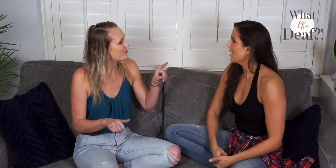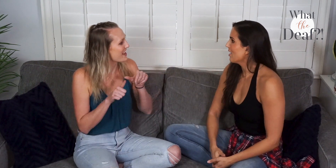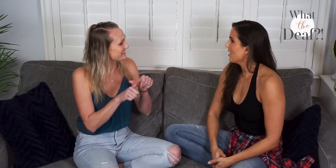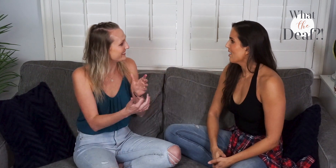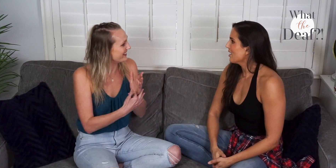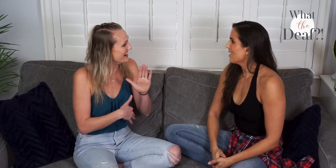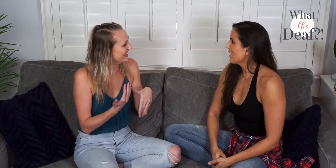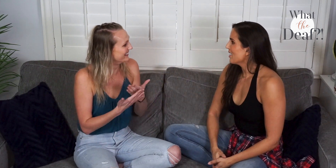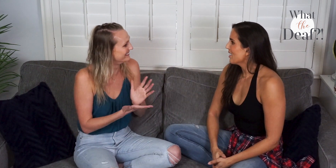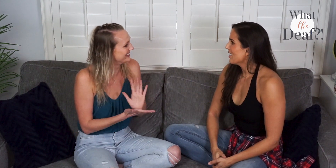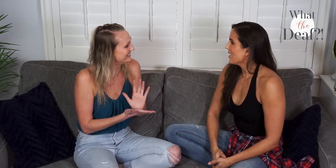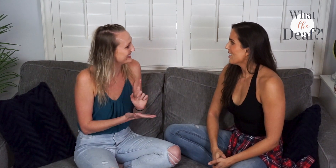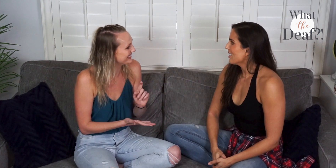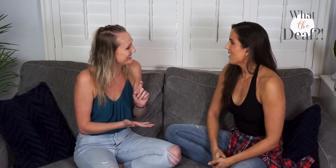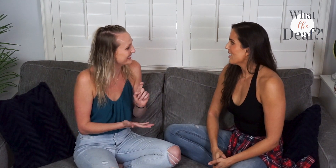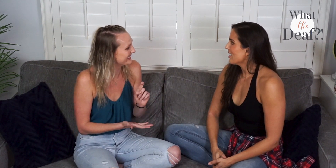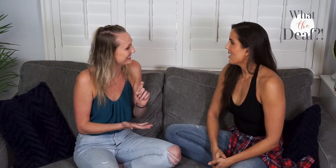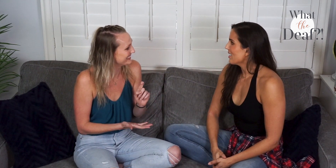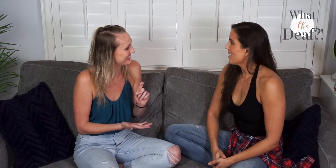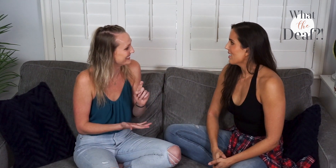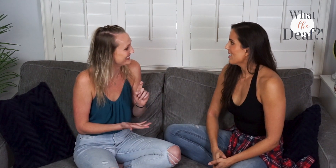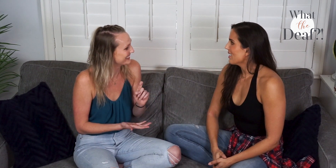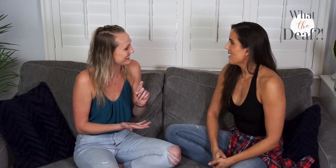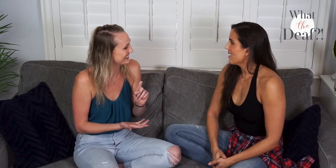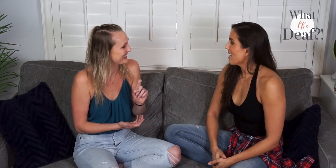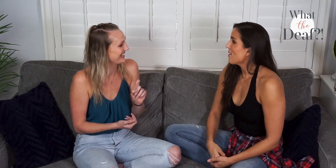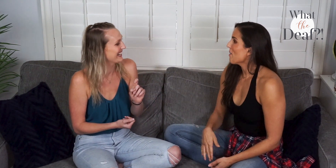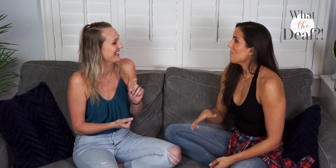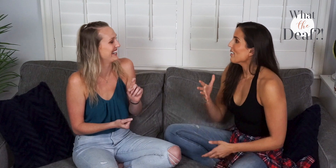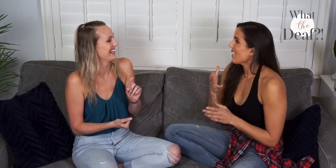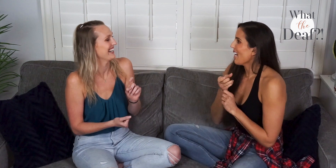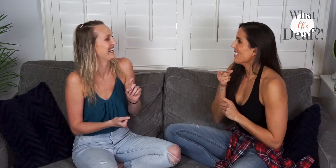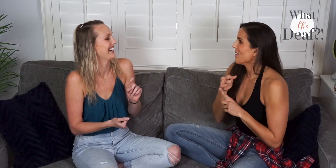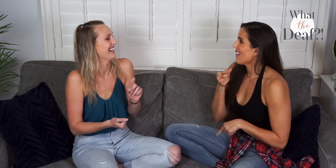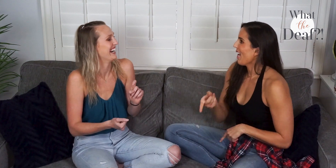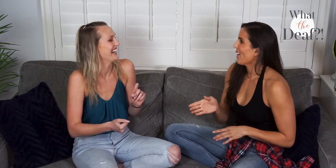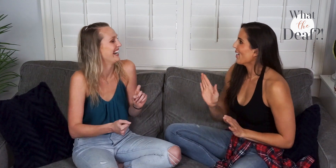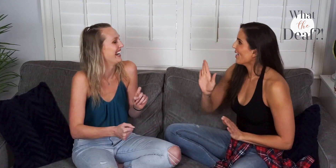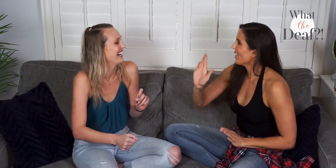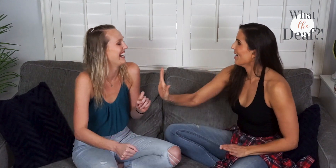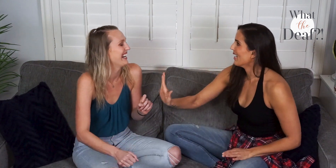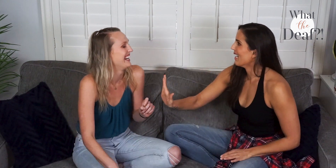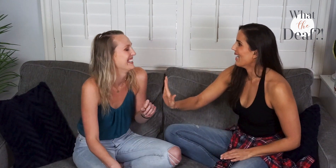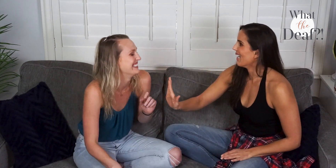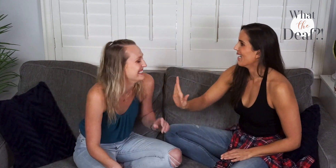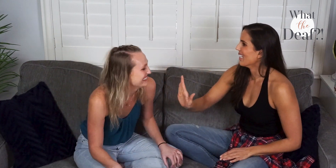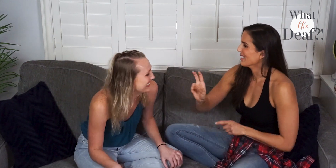Did you guys make it through the entire movie? We're gonna get there. Hold on.